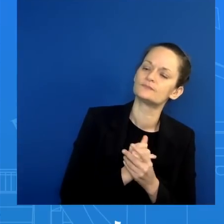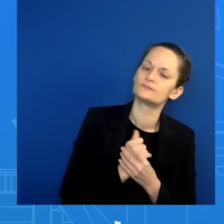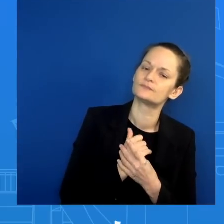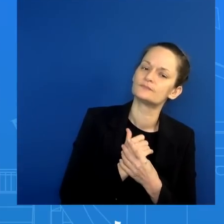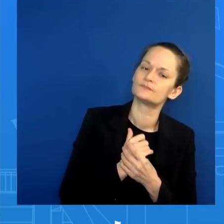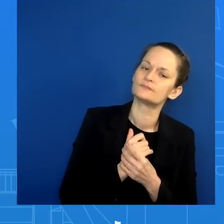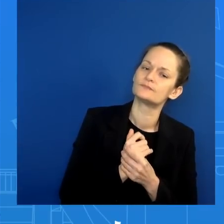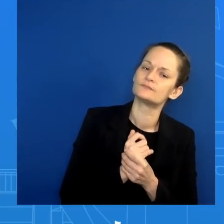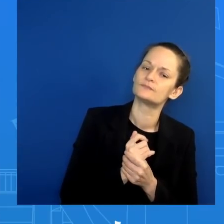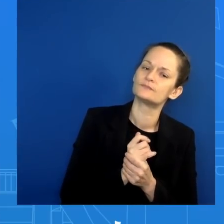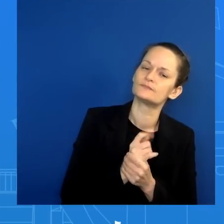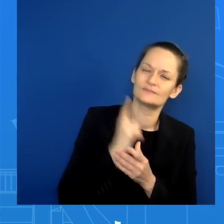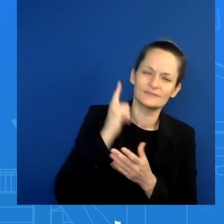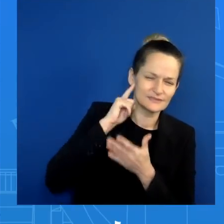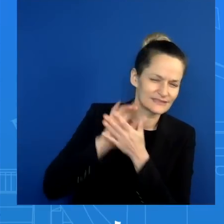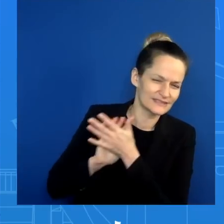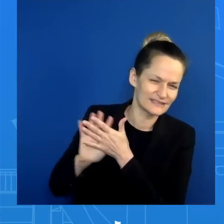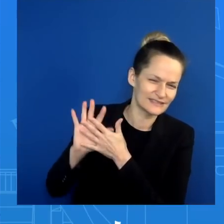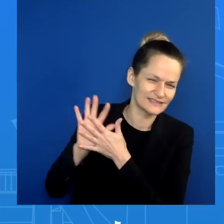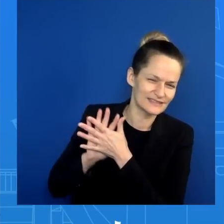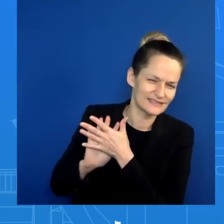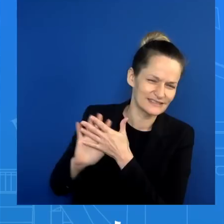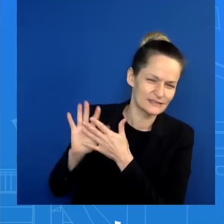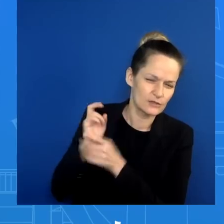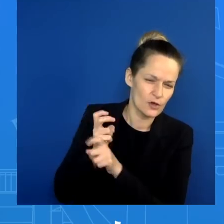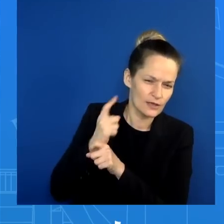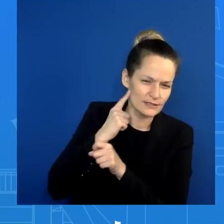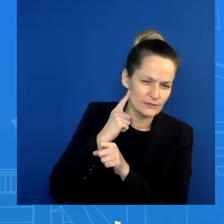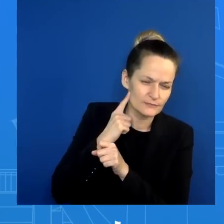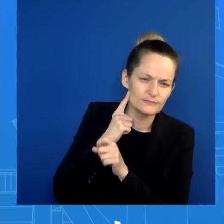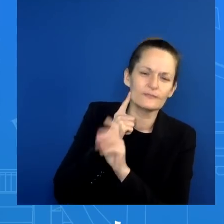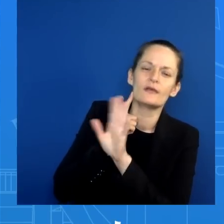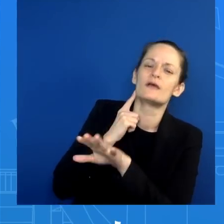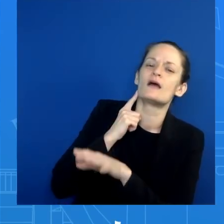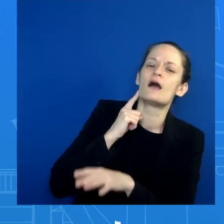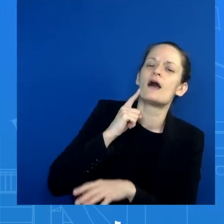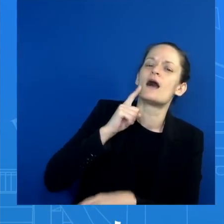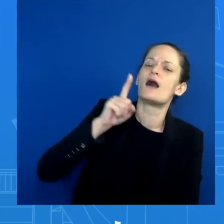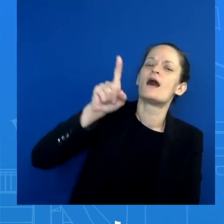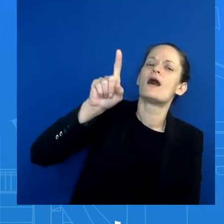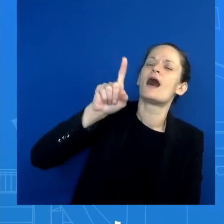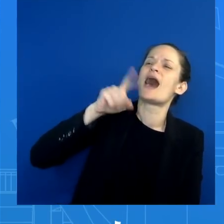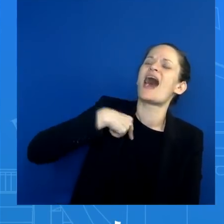you can't answer about politics. So why at a rally in Maryland,